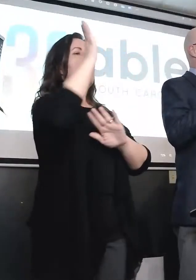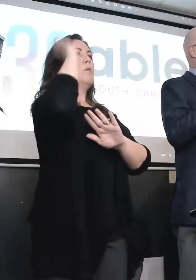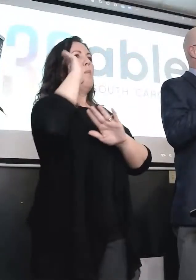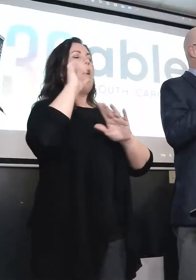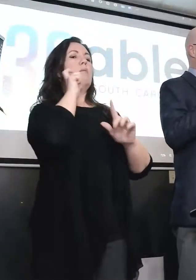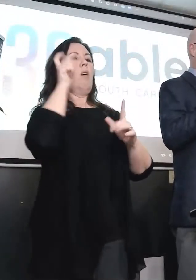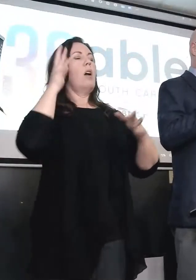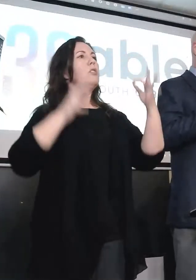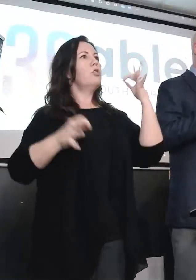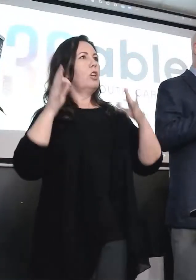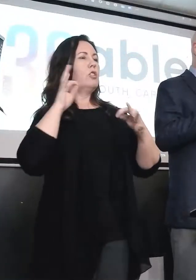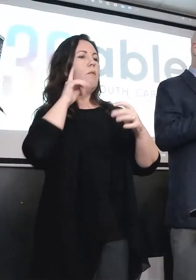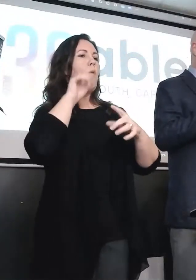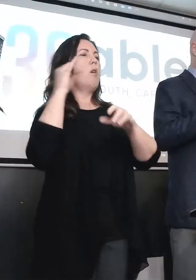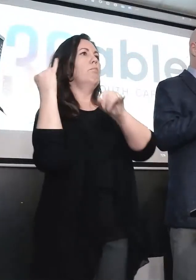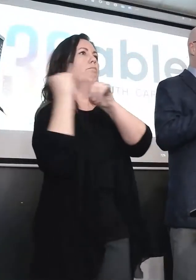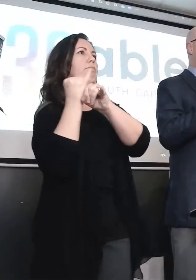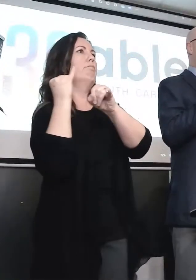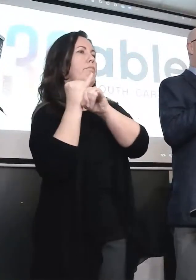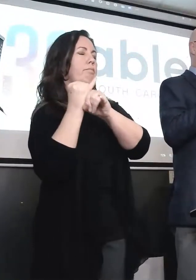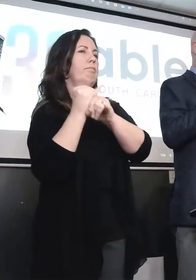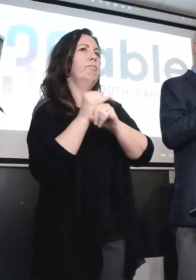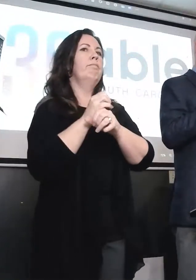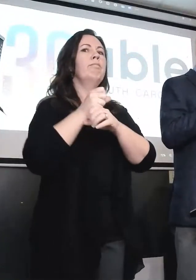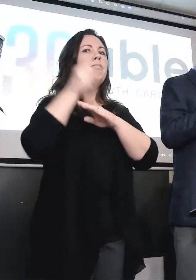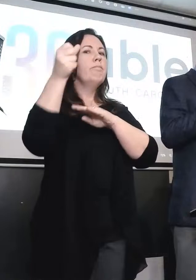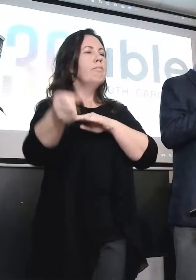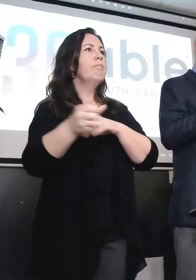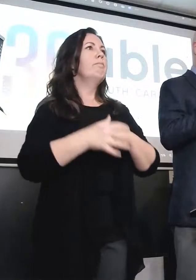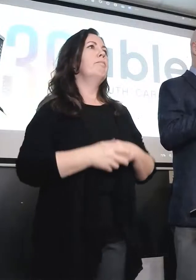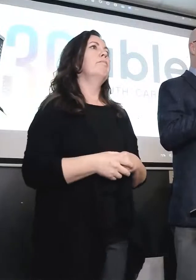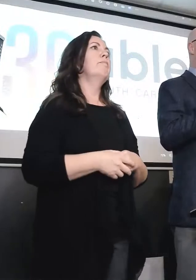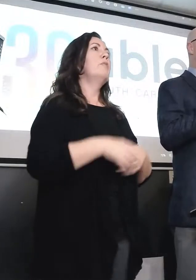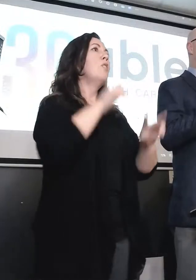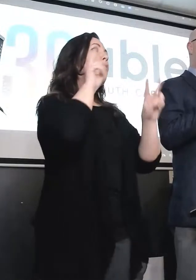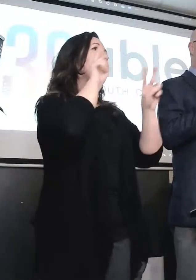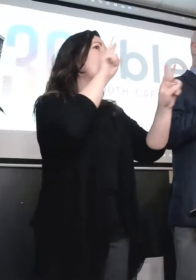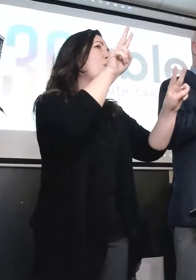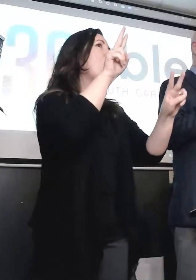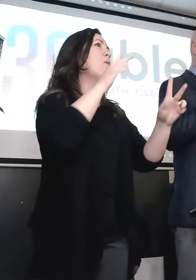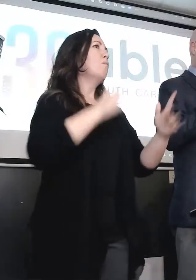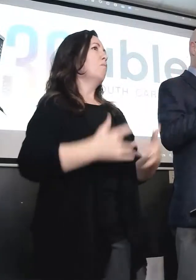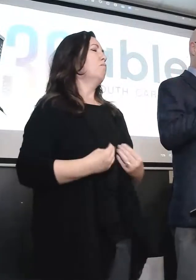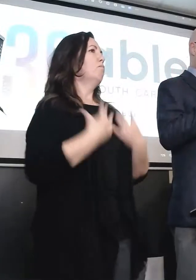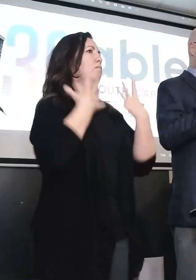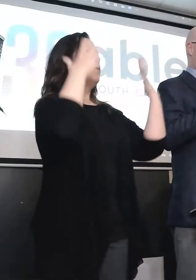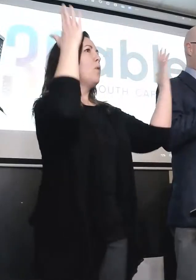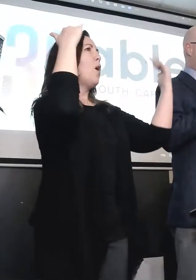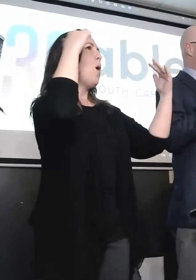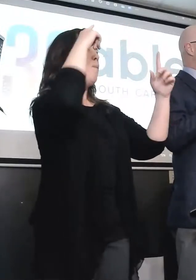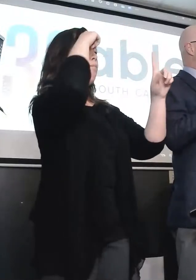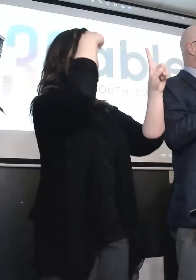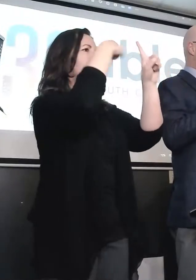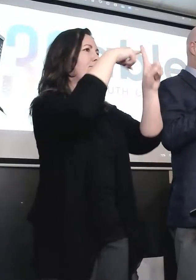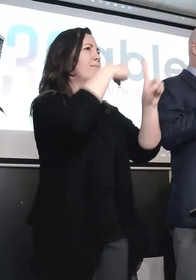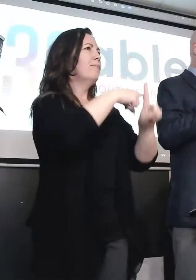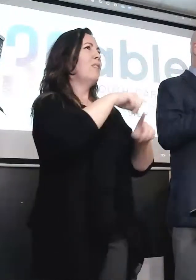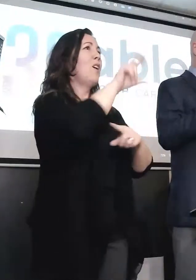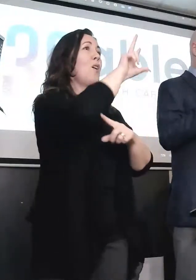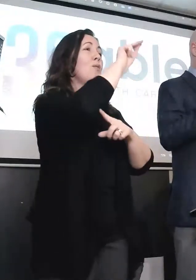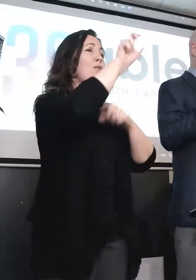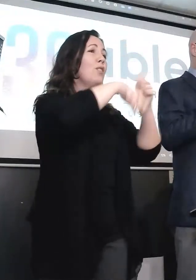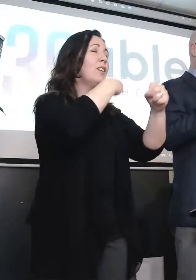institutionalization. Looking ahead we're filled with hope and optimism after 30 years Able SC's